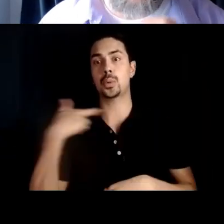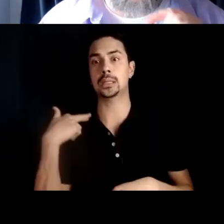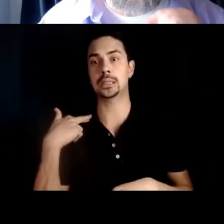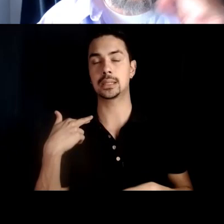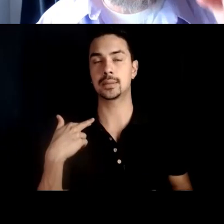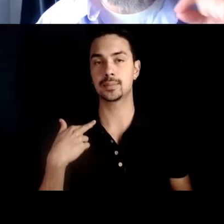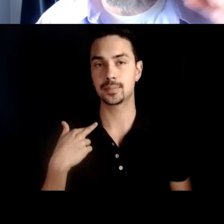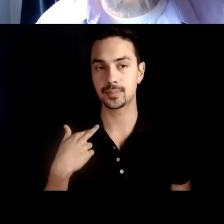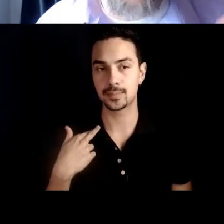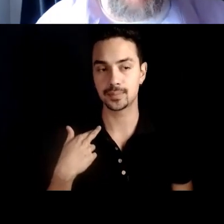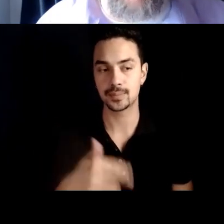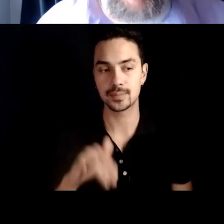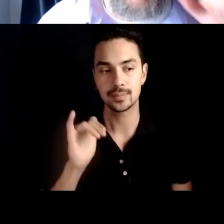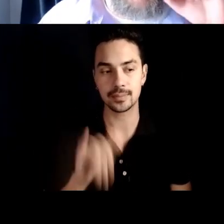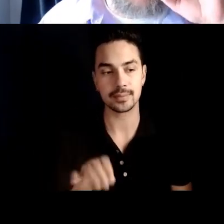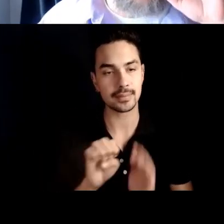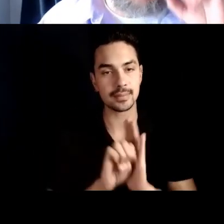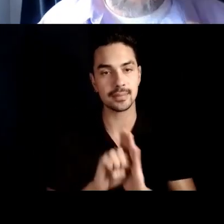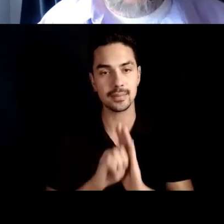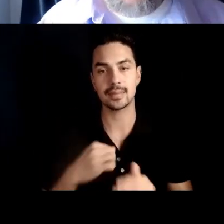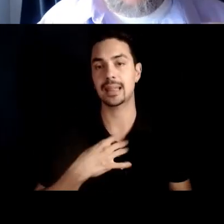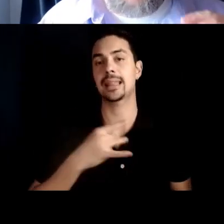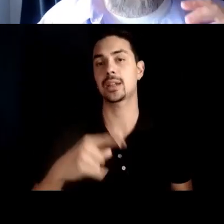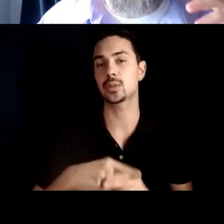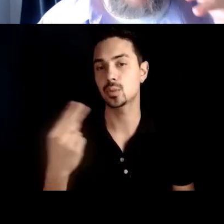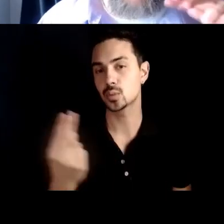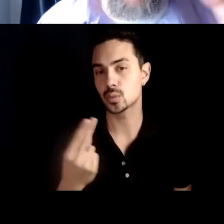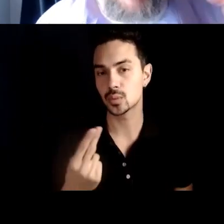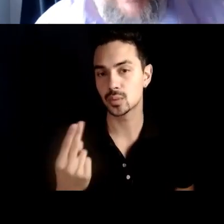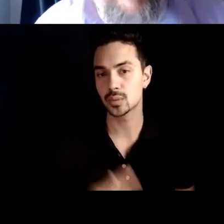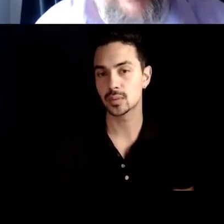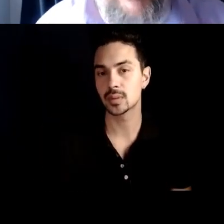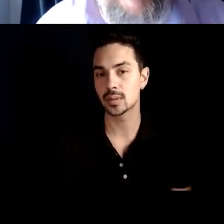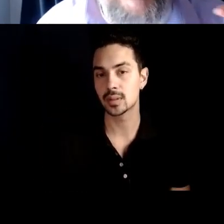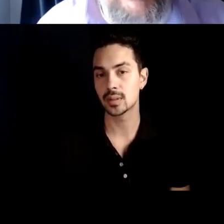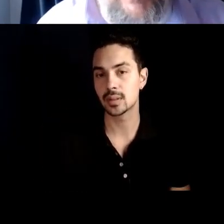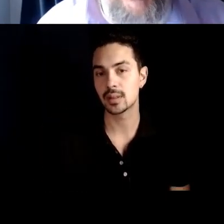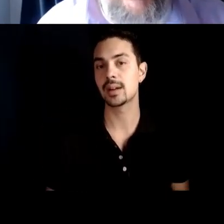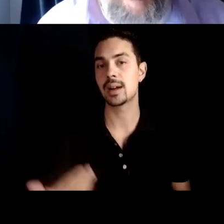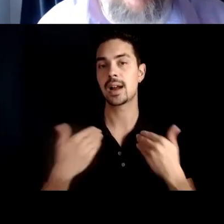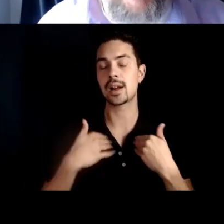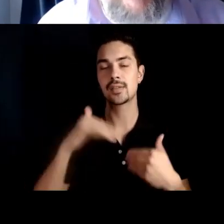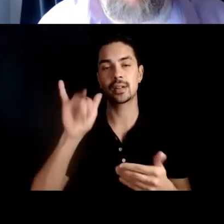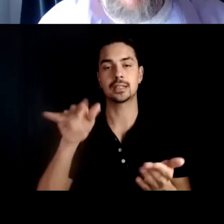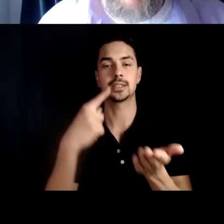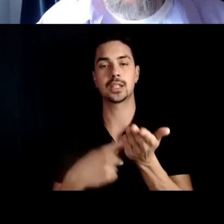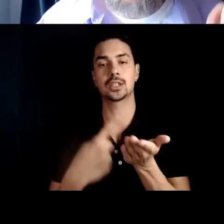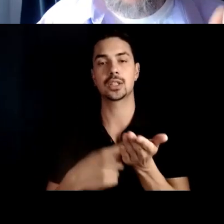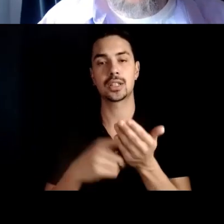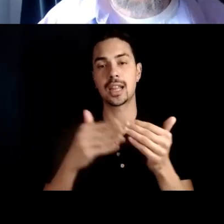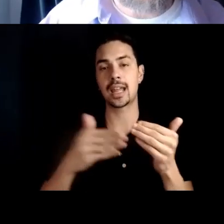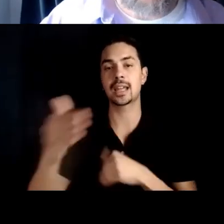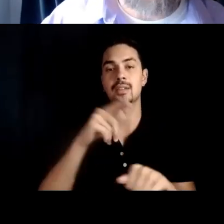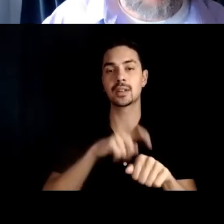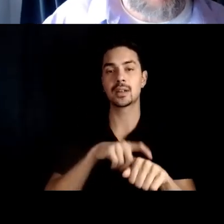So that's an example that I like to use about, you know, having that discussion ahead of time. And it's just like having the discussion